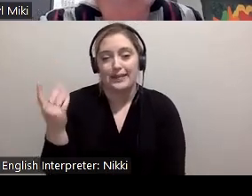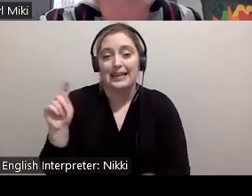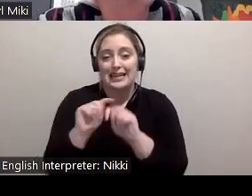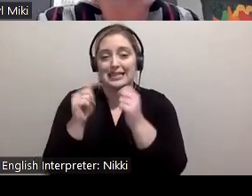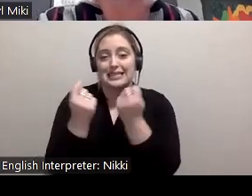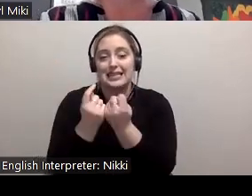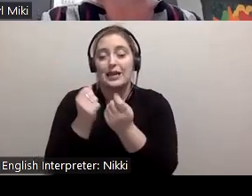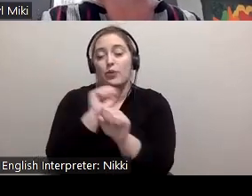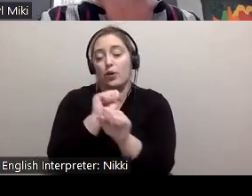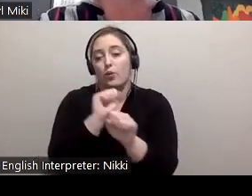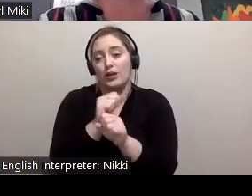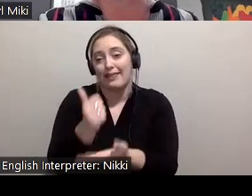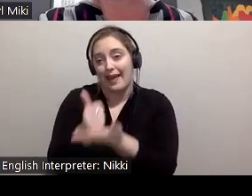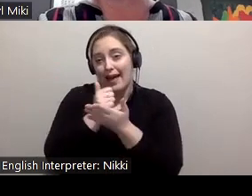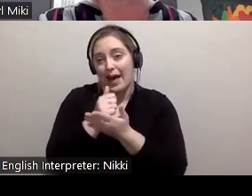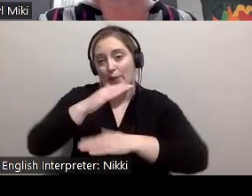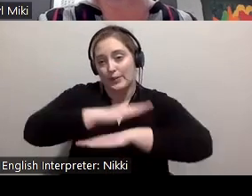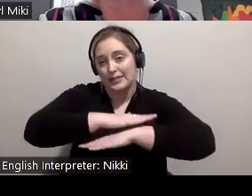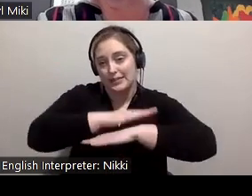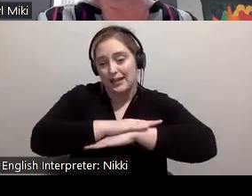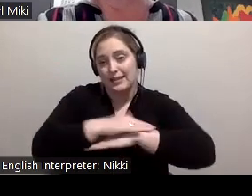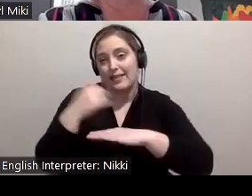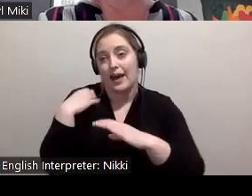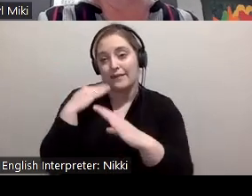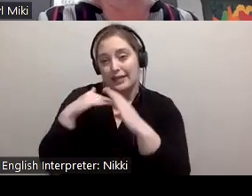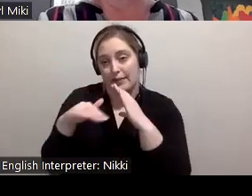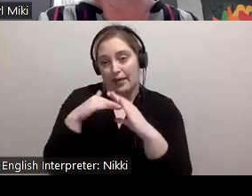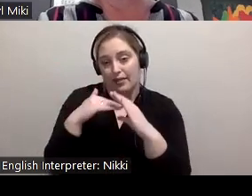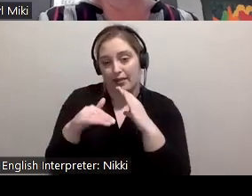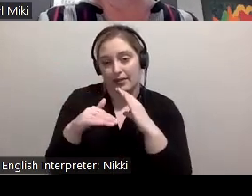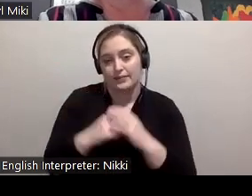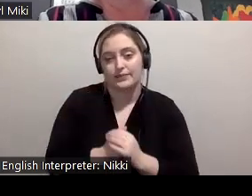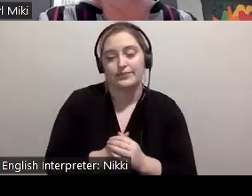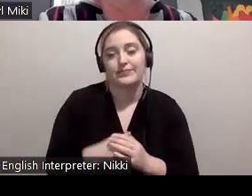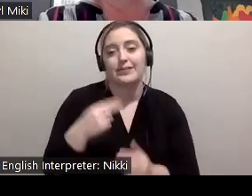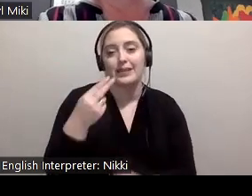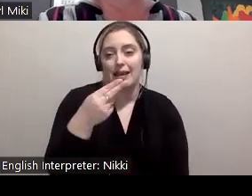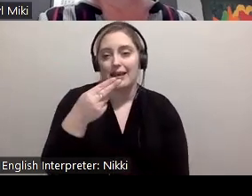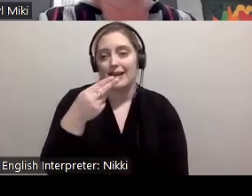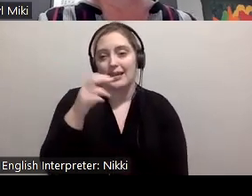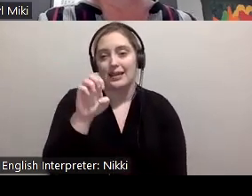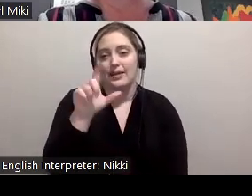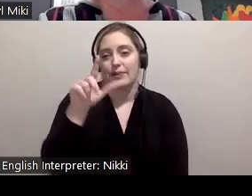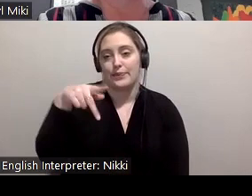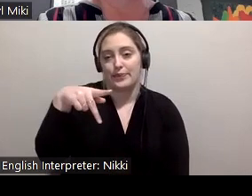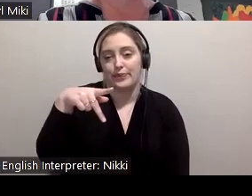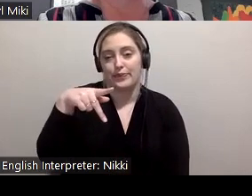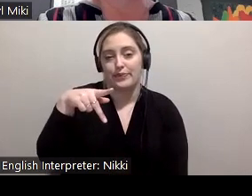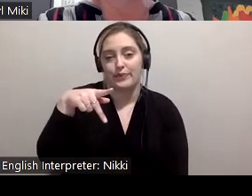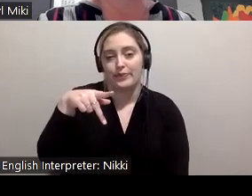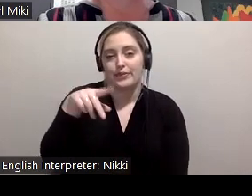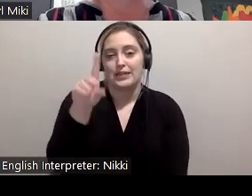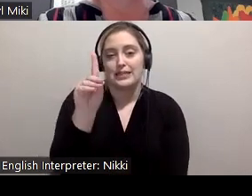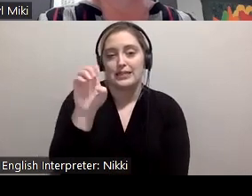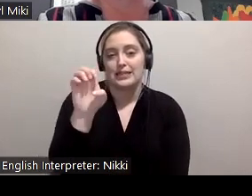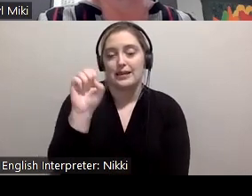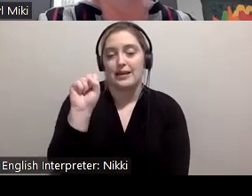and their Email address is help desk. That's H E L P D E S K at